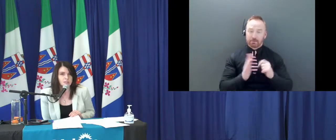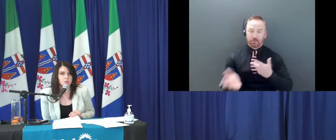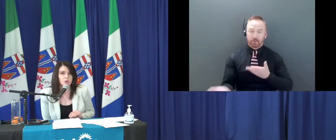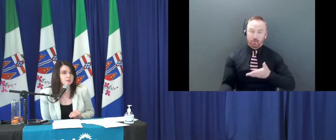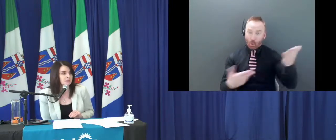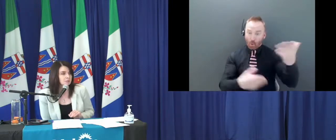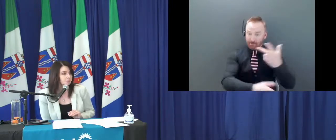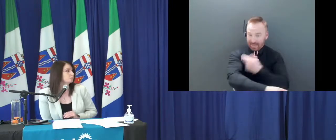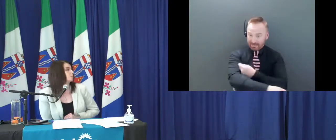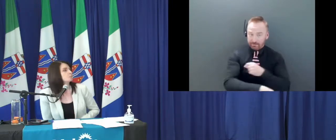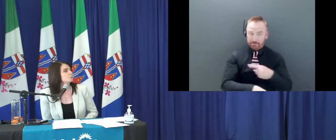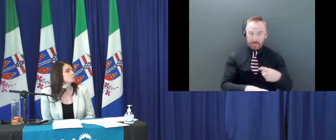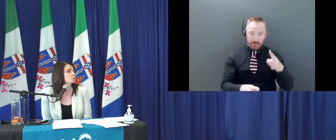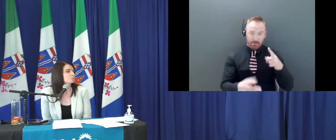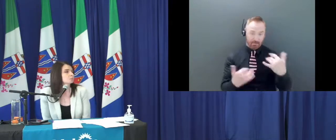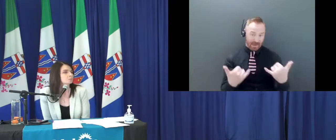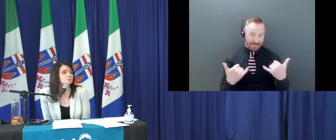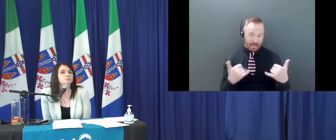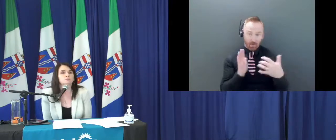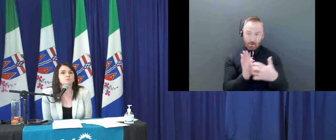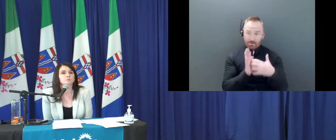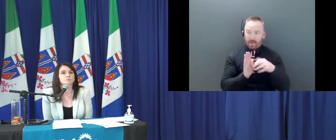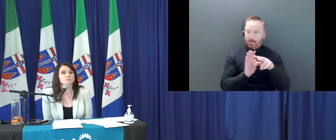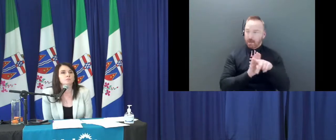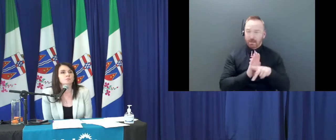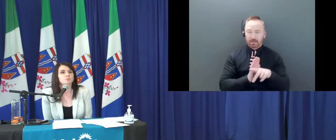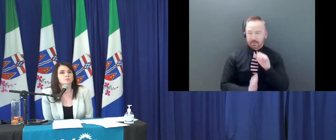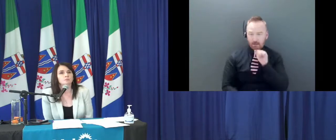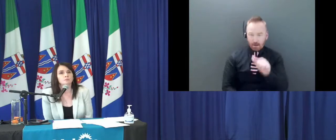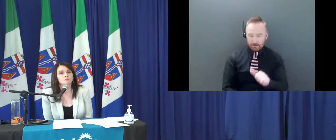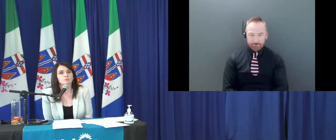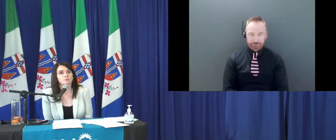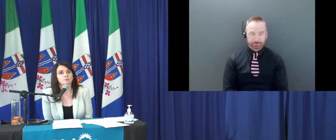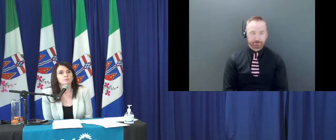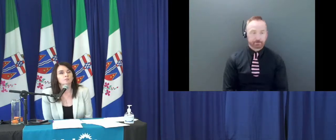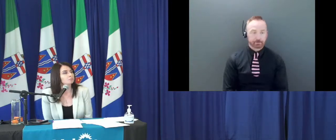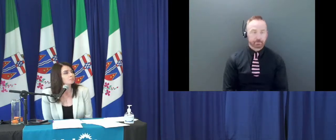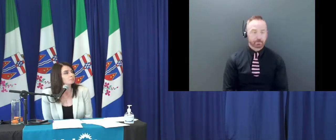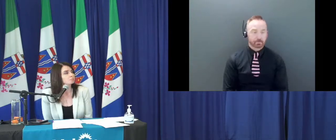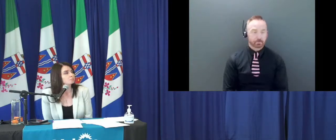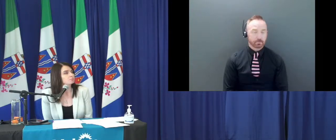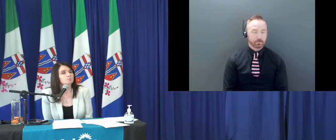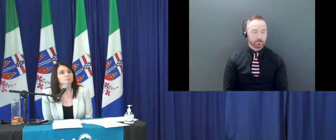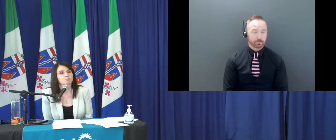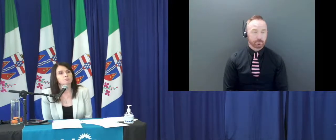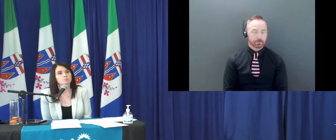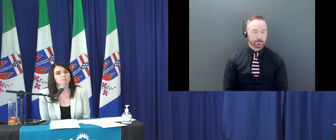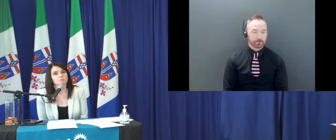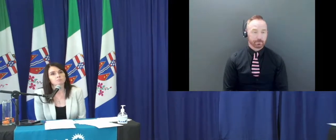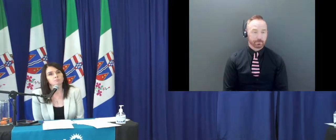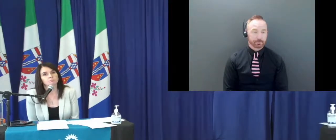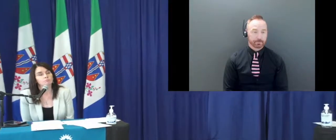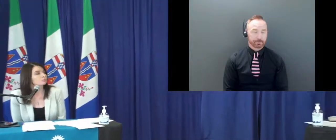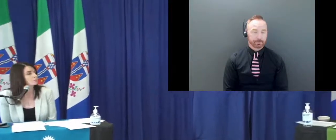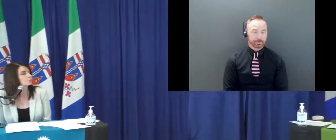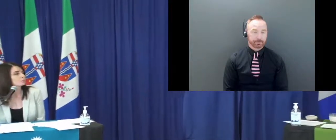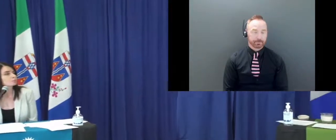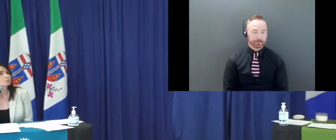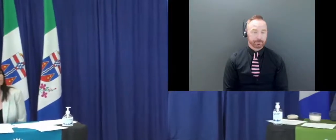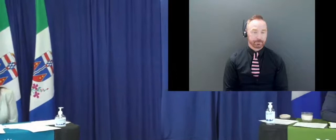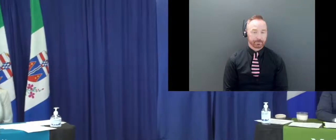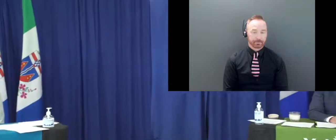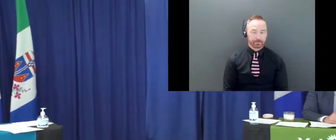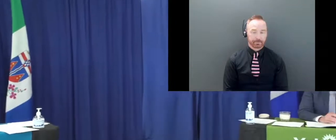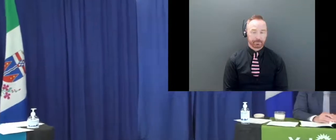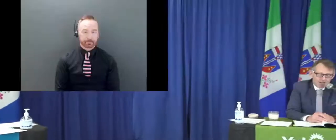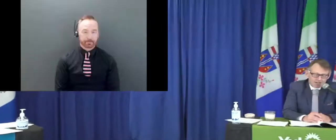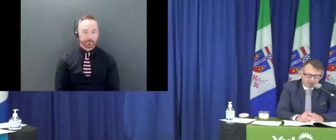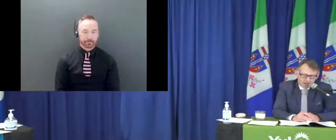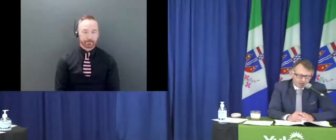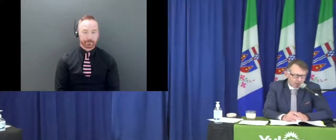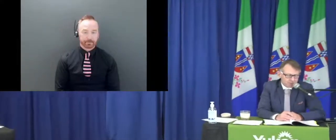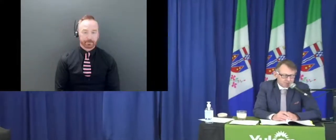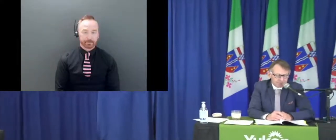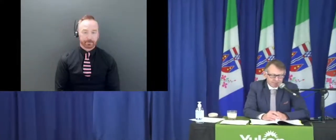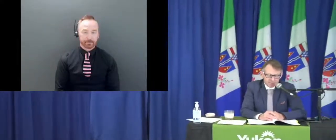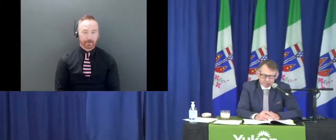mandatory vaccine policy.